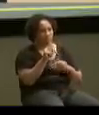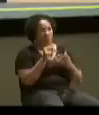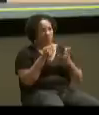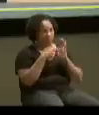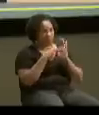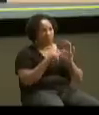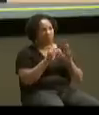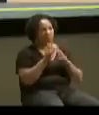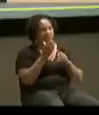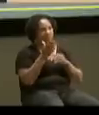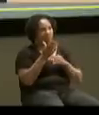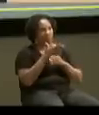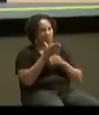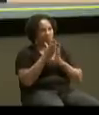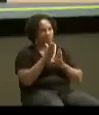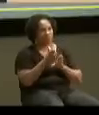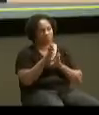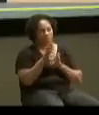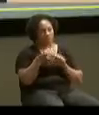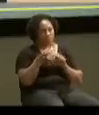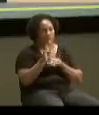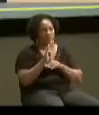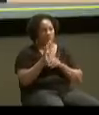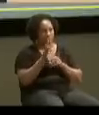THAT'S BASICALLY THAT THOSE INDUSTRY PARTNERS INTERESTED IN